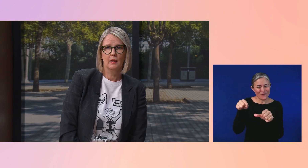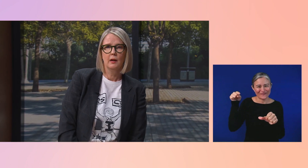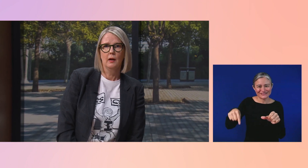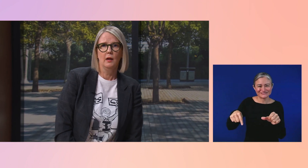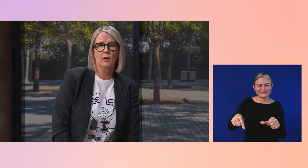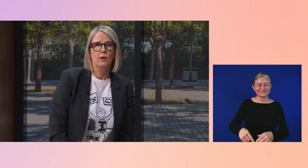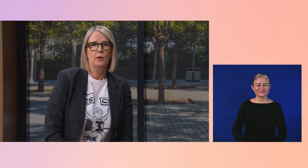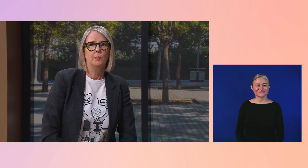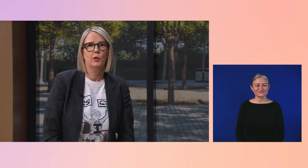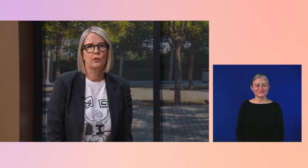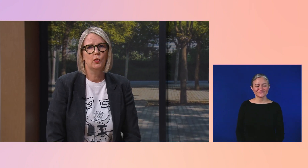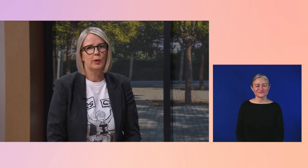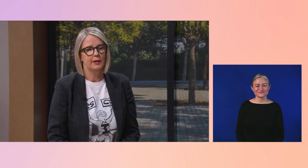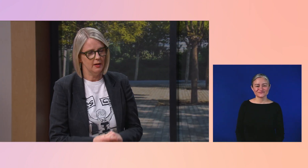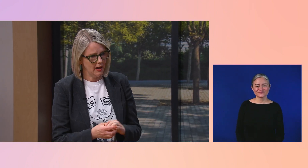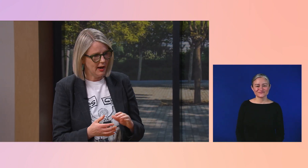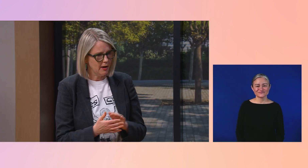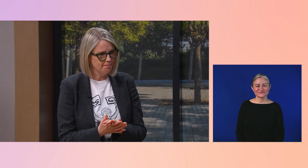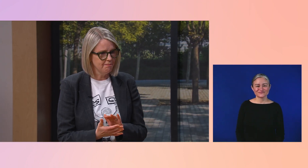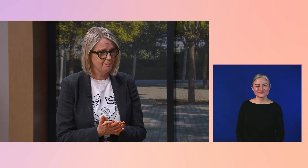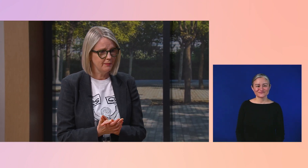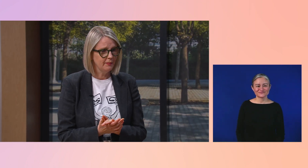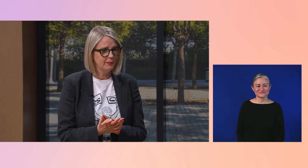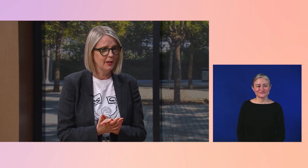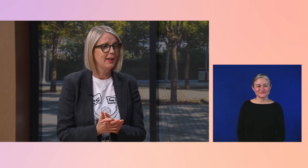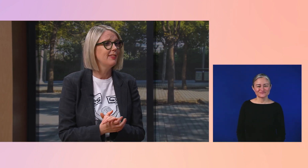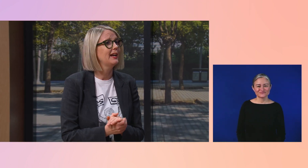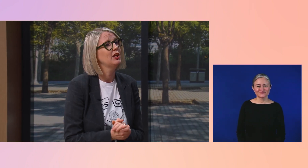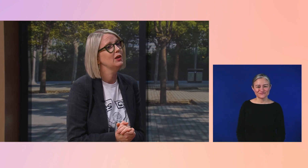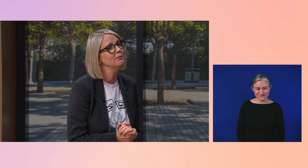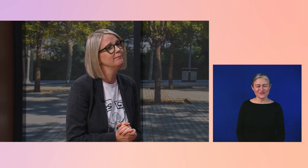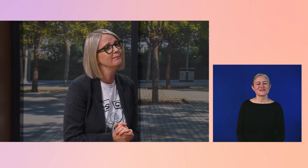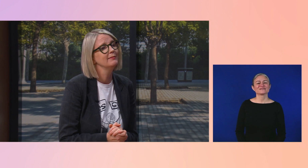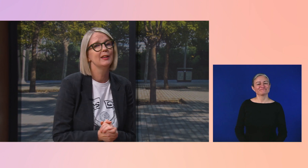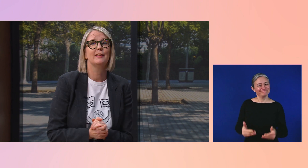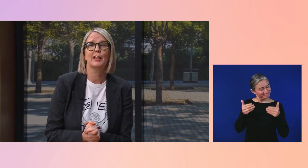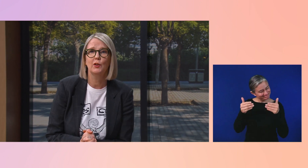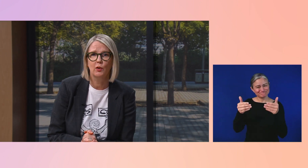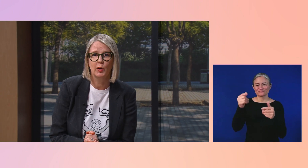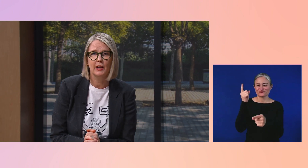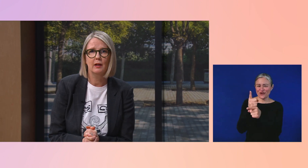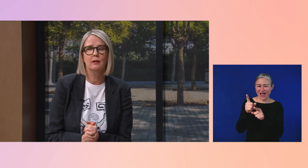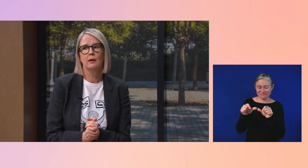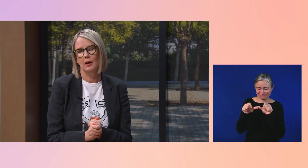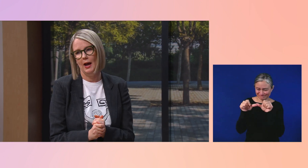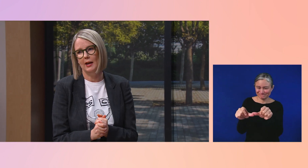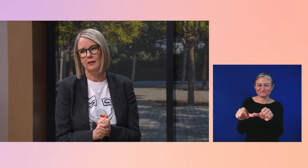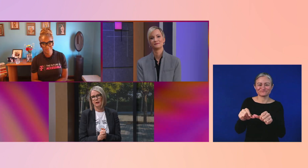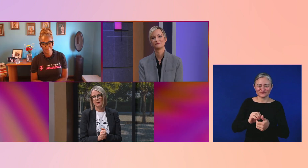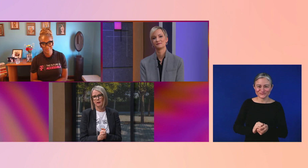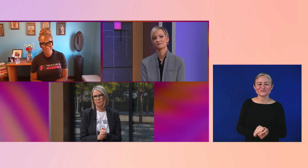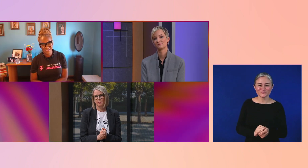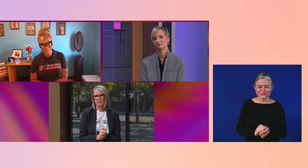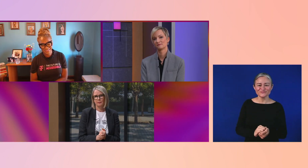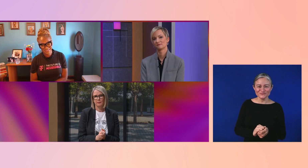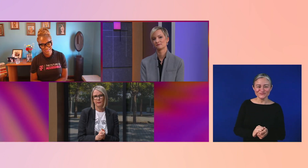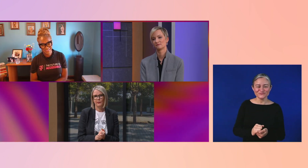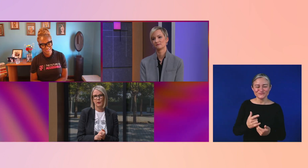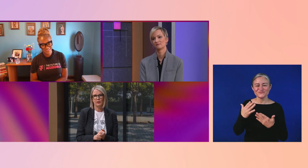Push forward. Thank you. Thank you, Jenny. Thank you, Claudia. Folks,